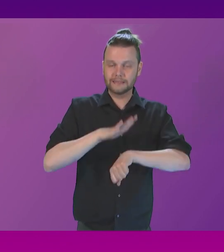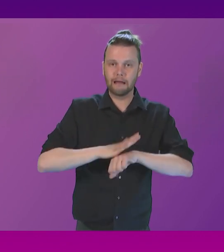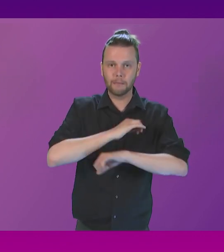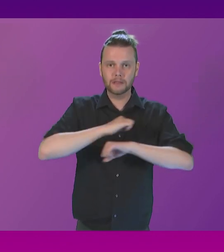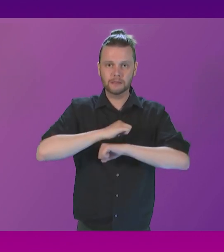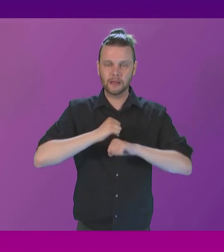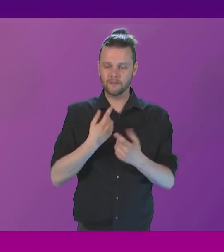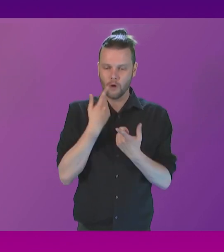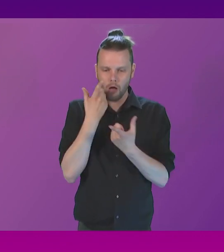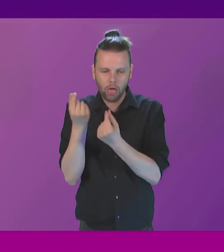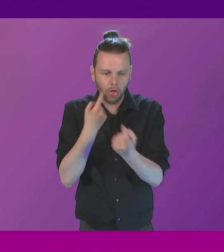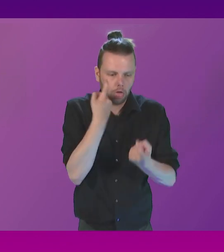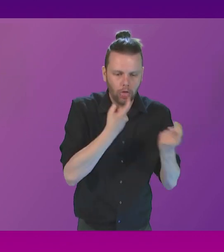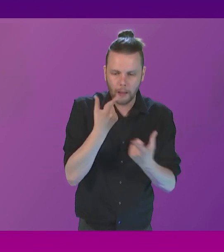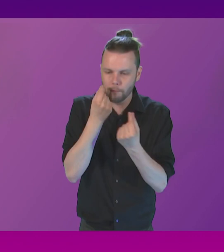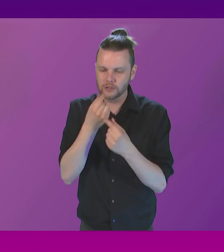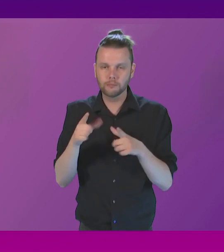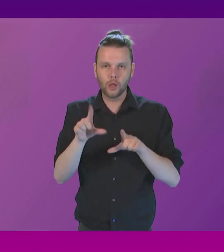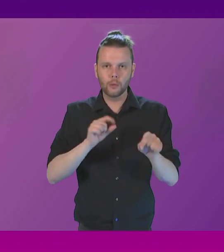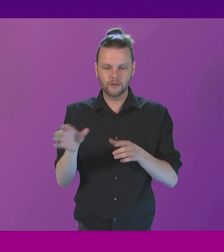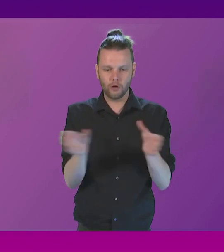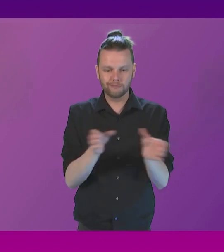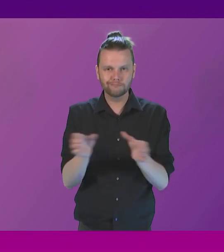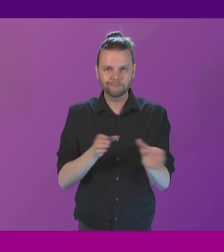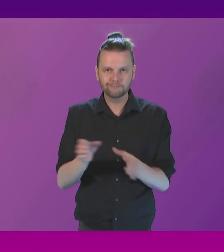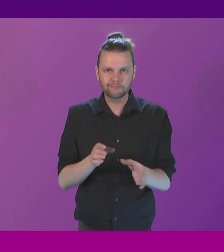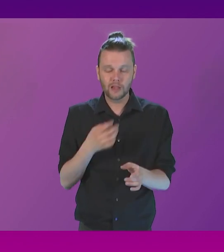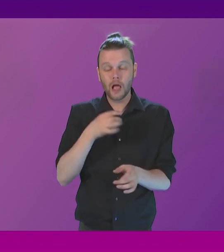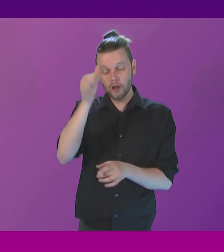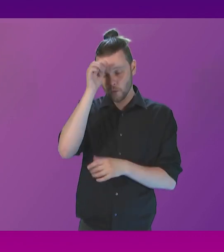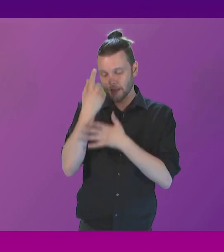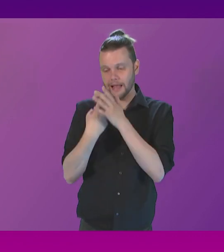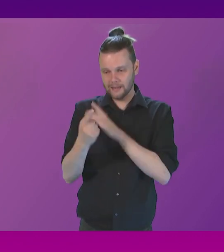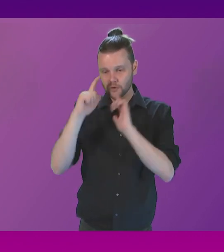all options of redeployment. Ultimately, it is, of course, for each individual college to make